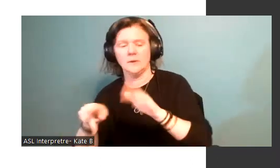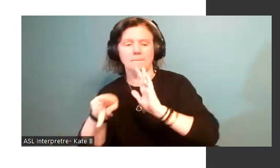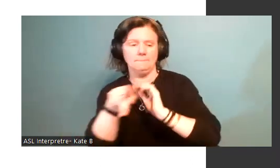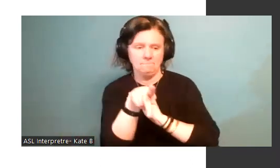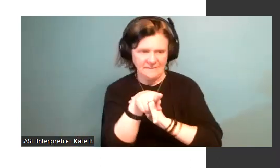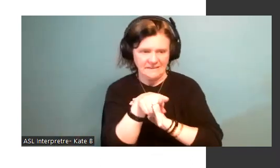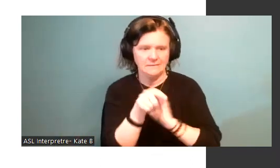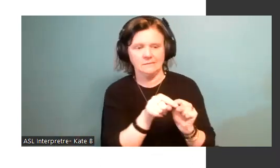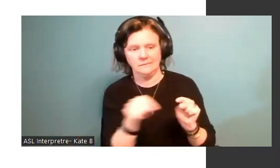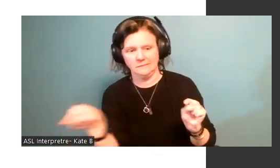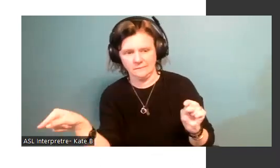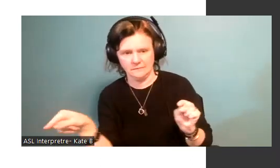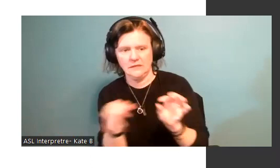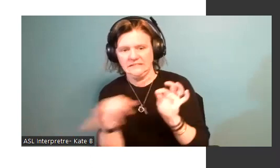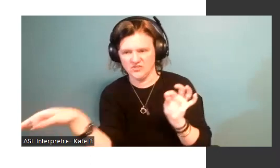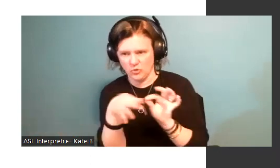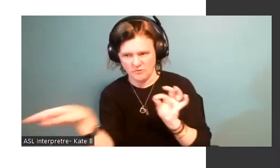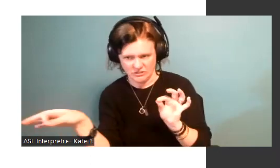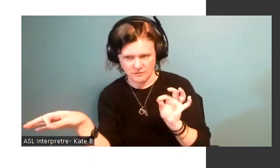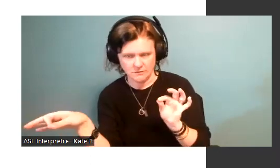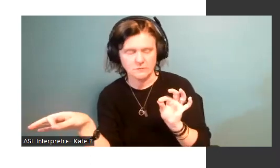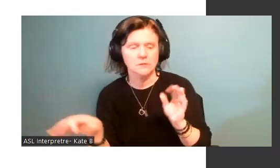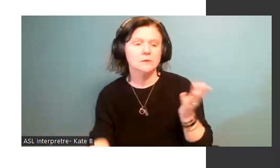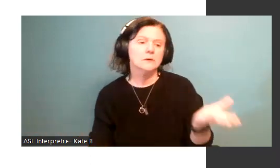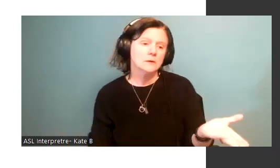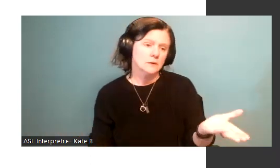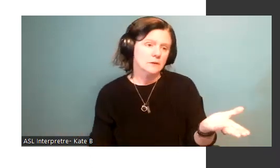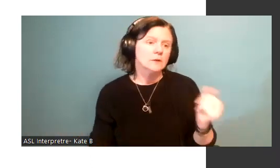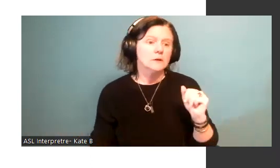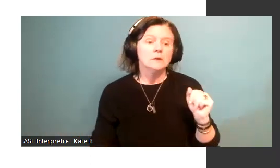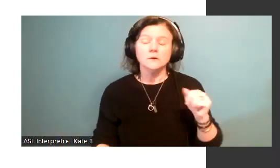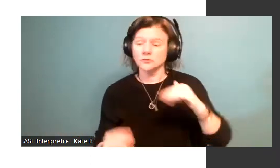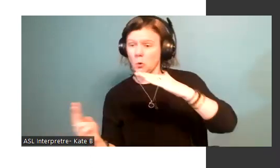here is an image that has the ALT text of